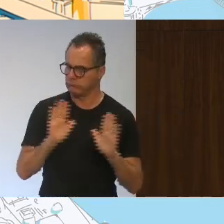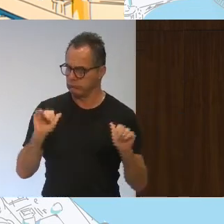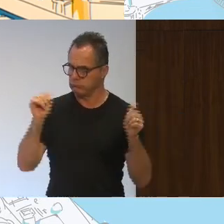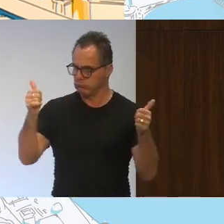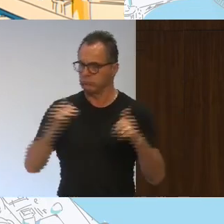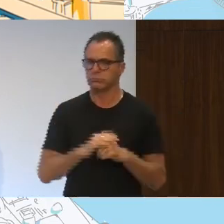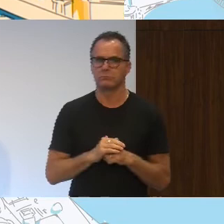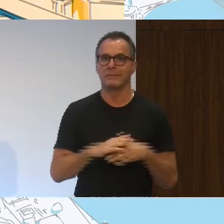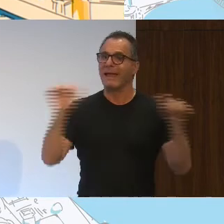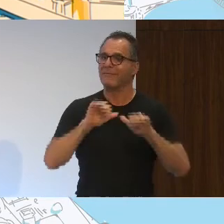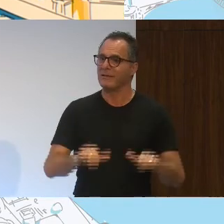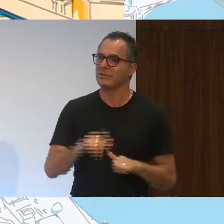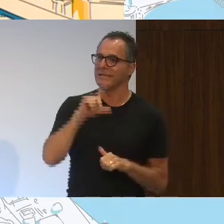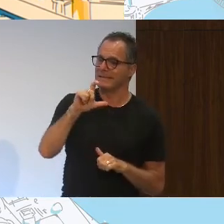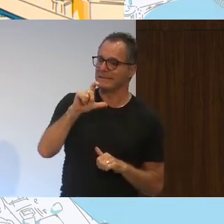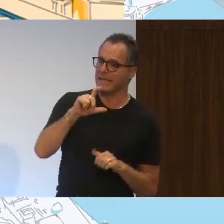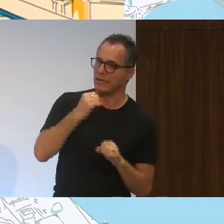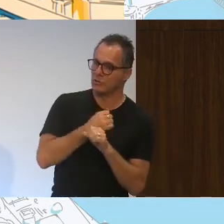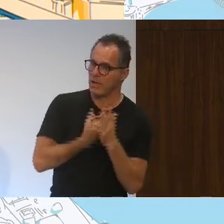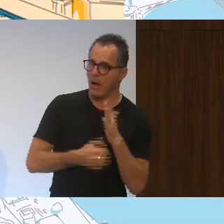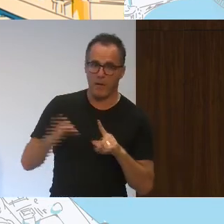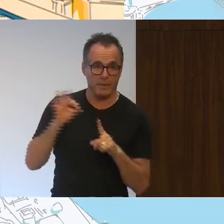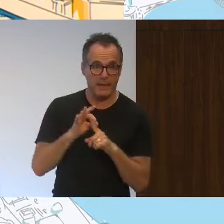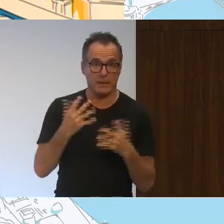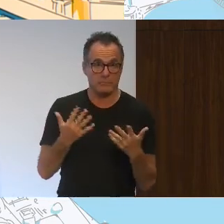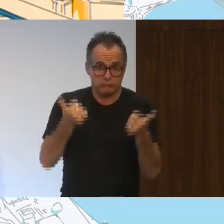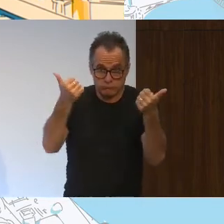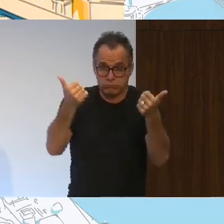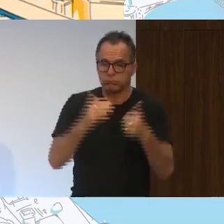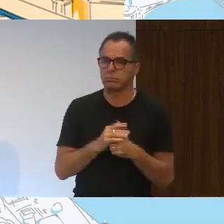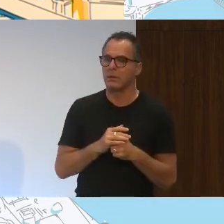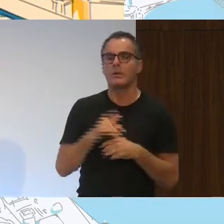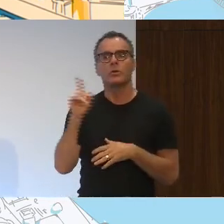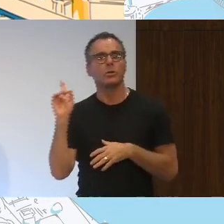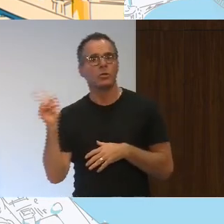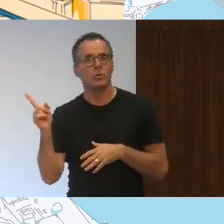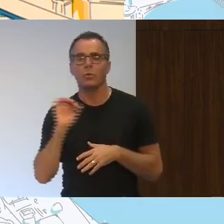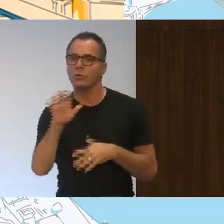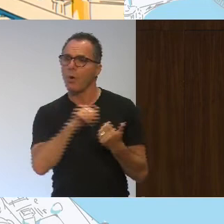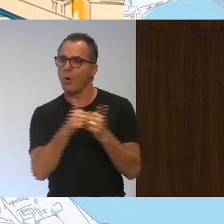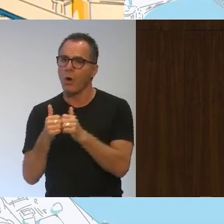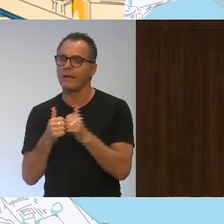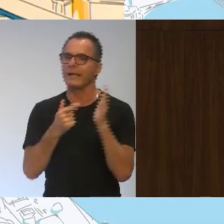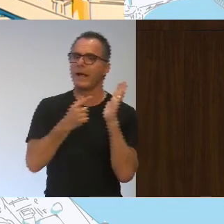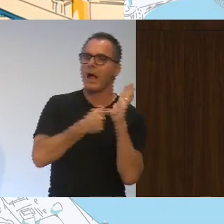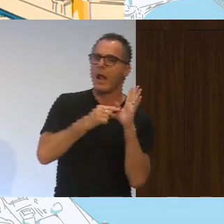Eventually the CGRP is available. What drove you and your colleague Lance to push into it